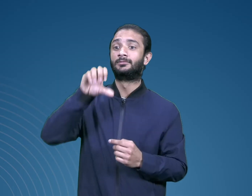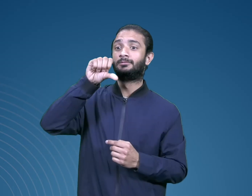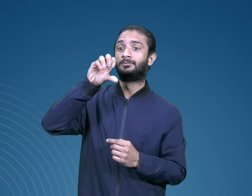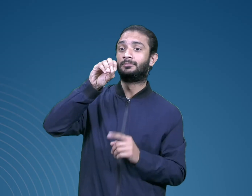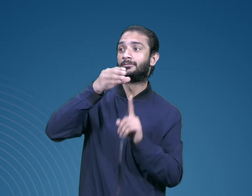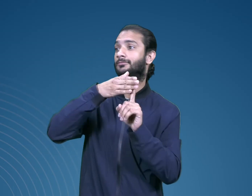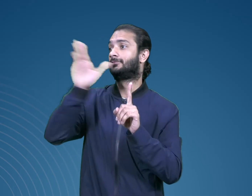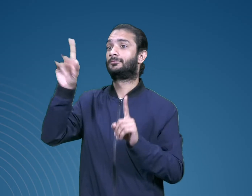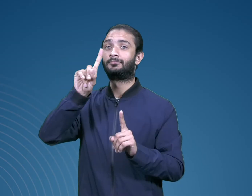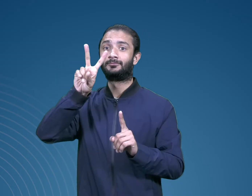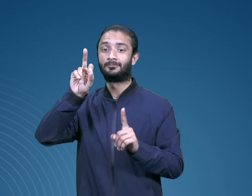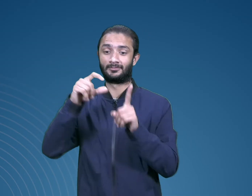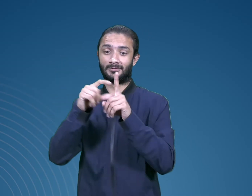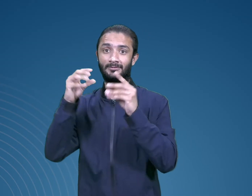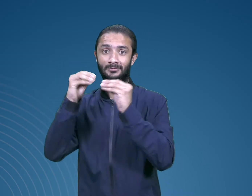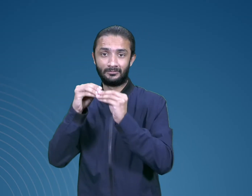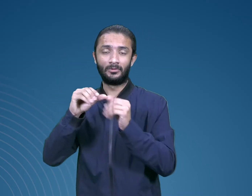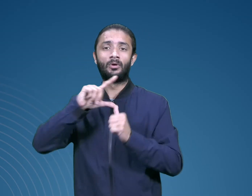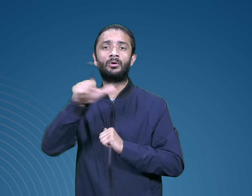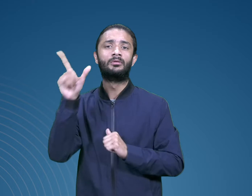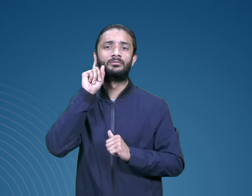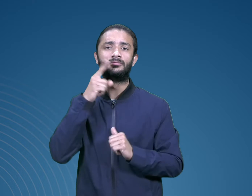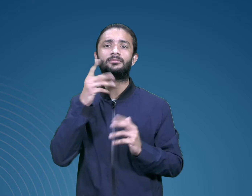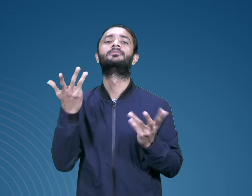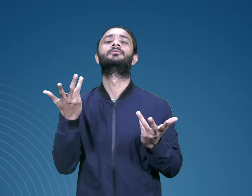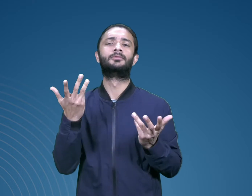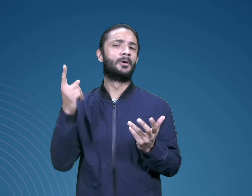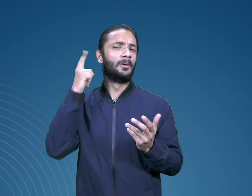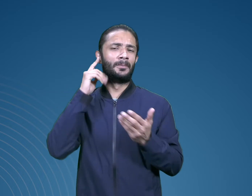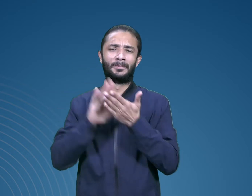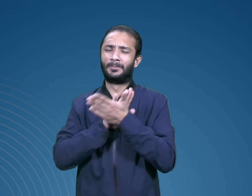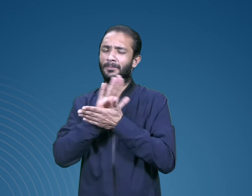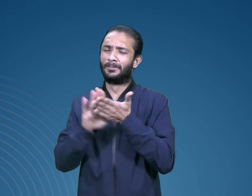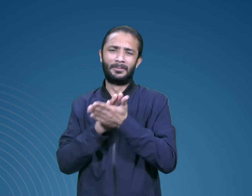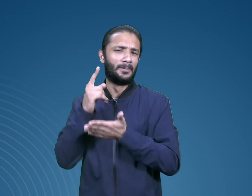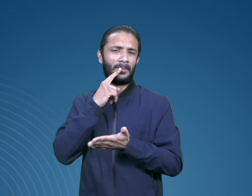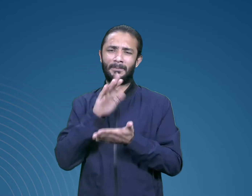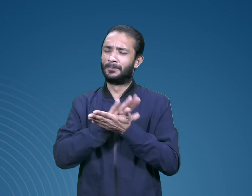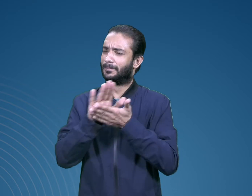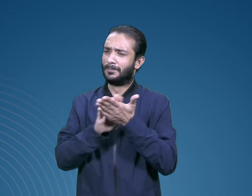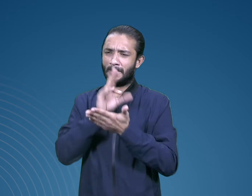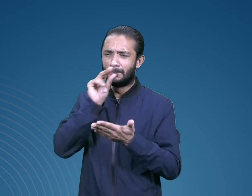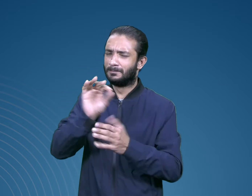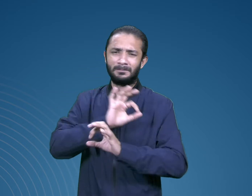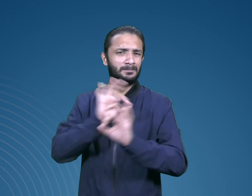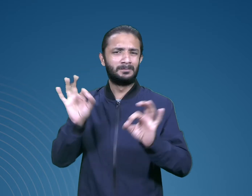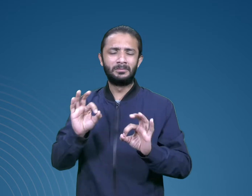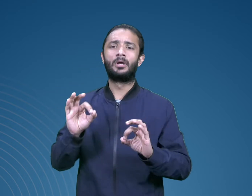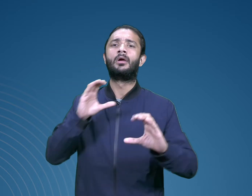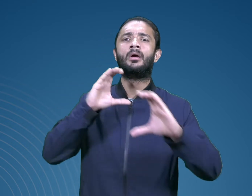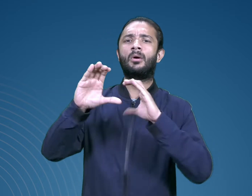90 to 120 dB is categorised as Profound hearing loss who are also not able to speak